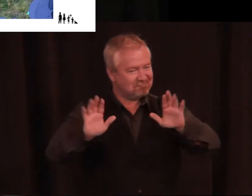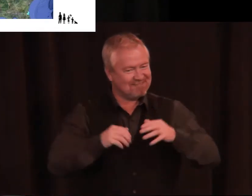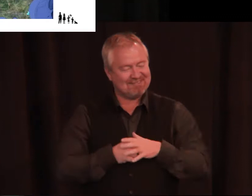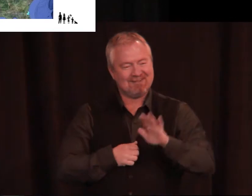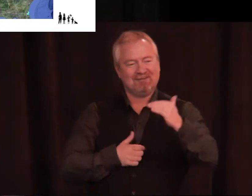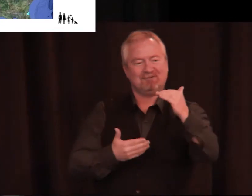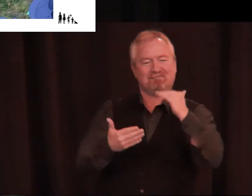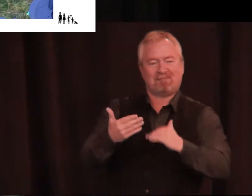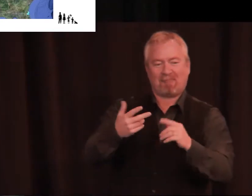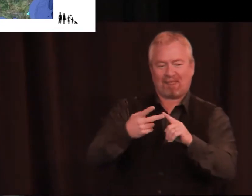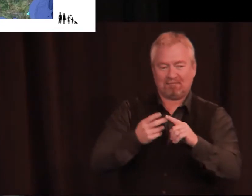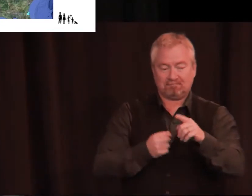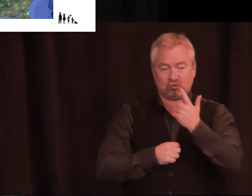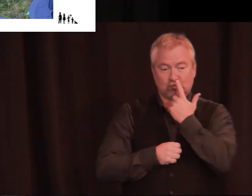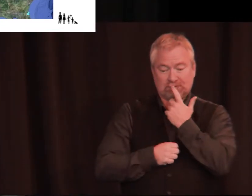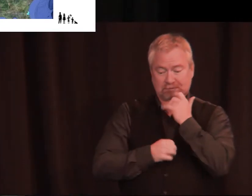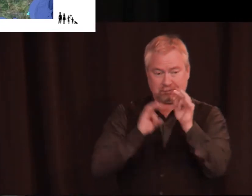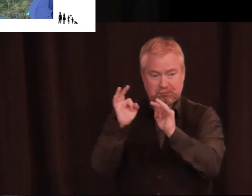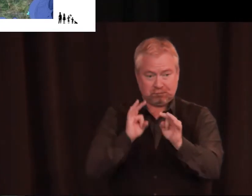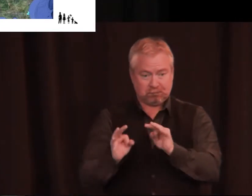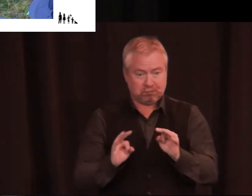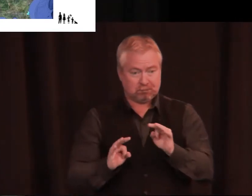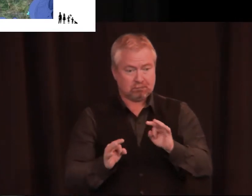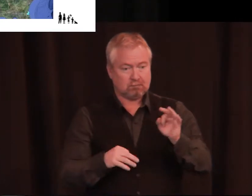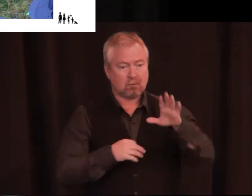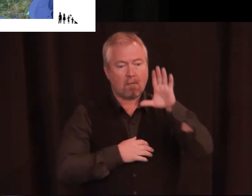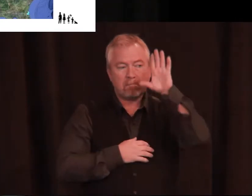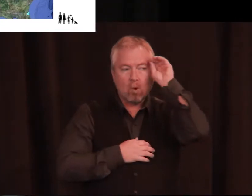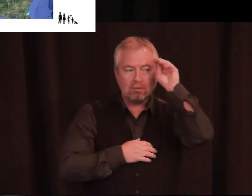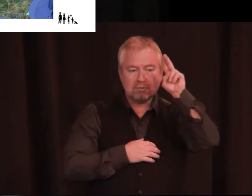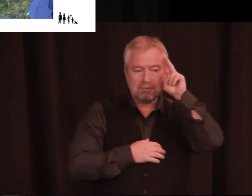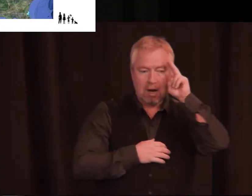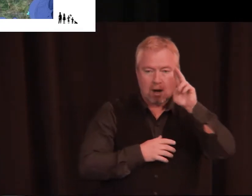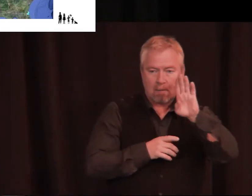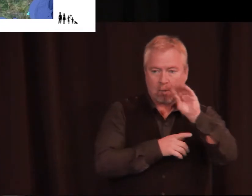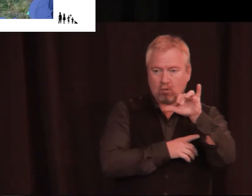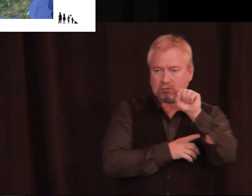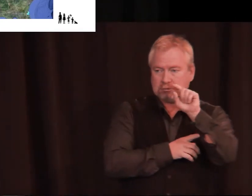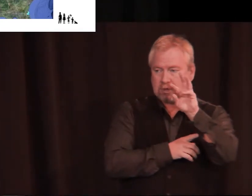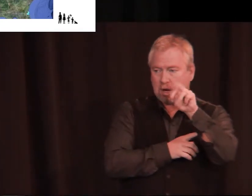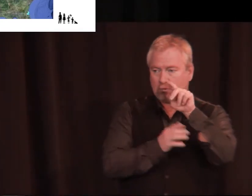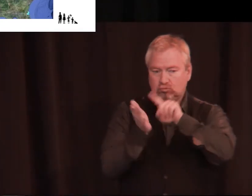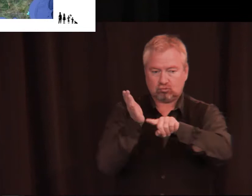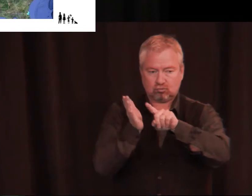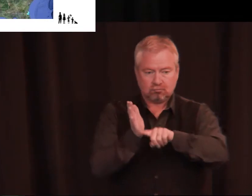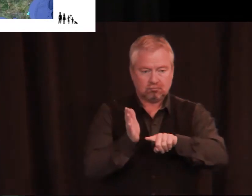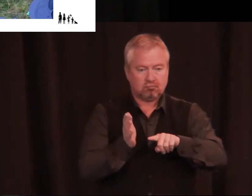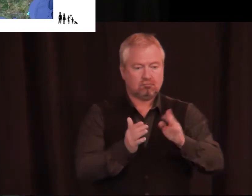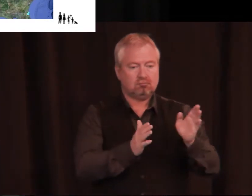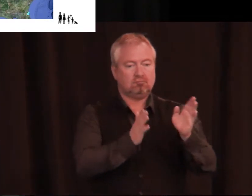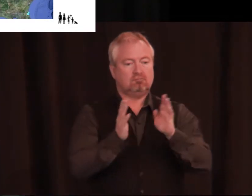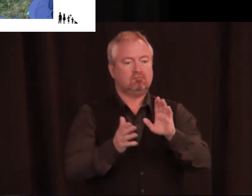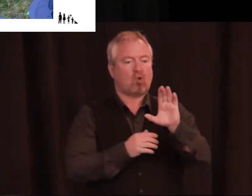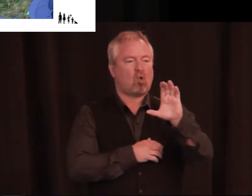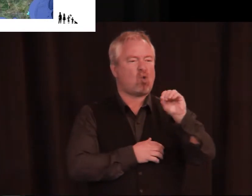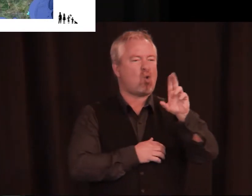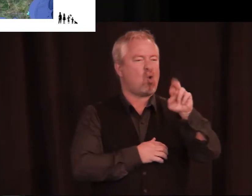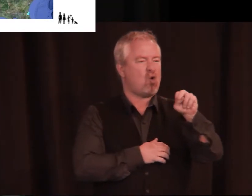Boys Town National Research Hospital in Nebraska. So those were the cornhuskers, I would definitely say boo for that.